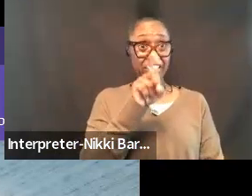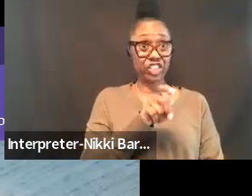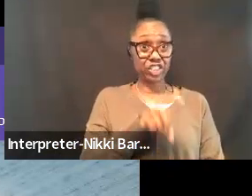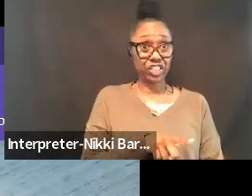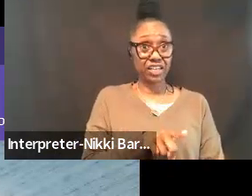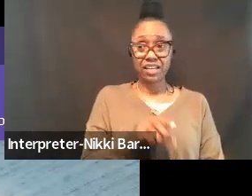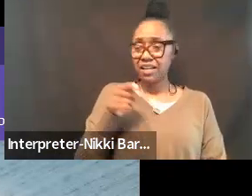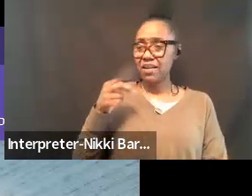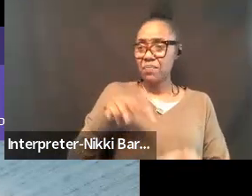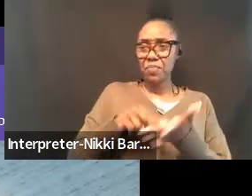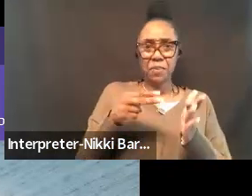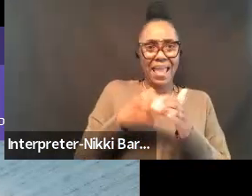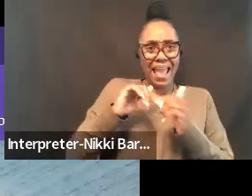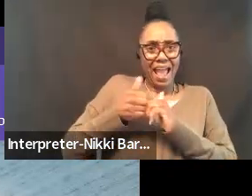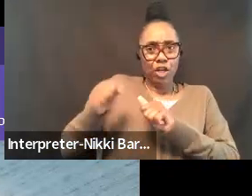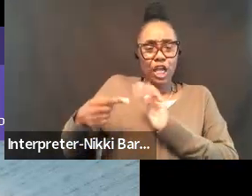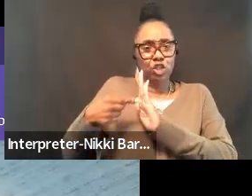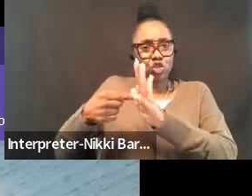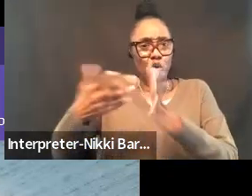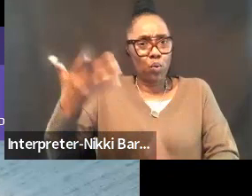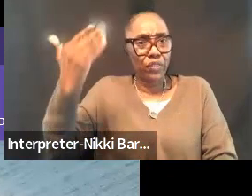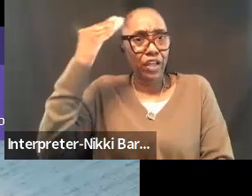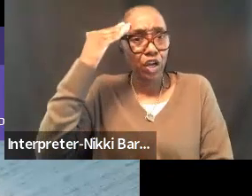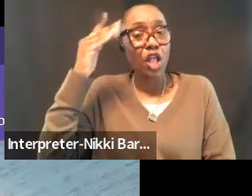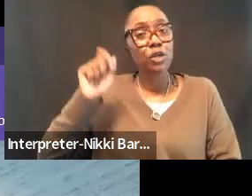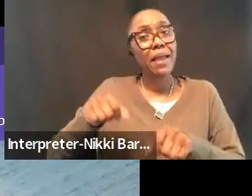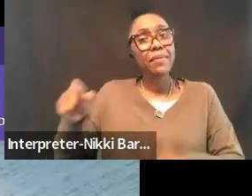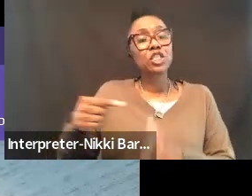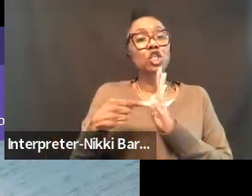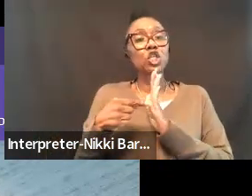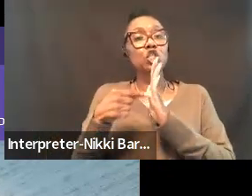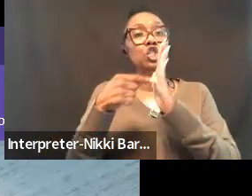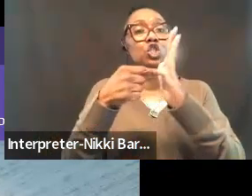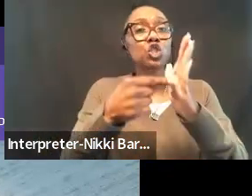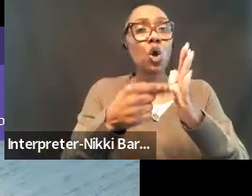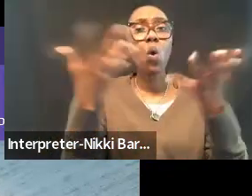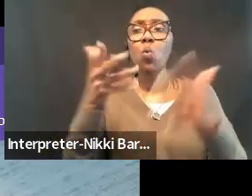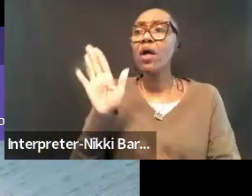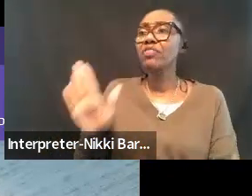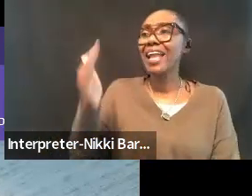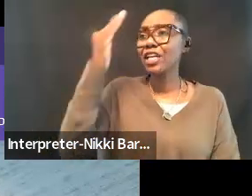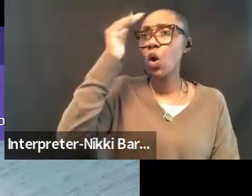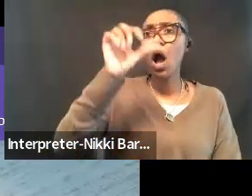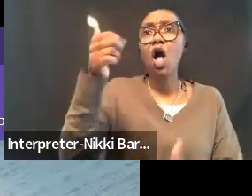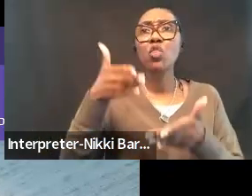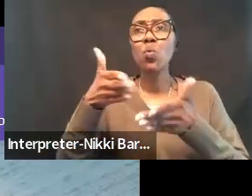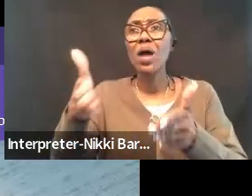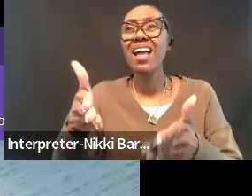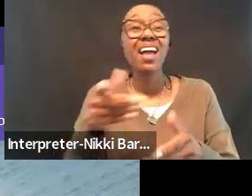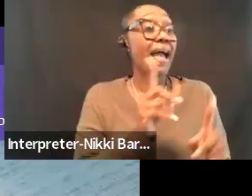Questions on a written test. They should be able to show things that they know in other ways besides just answering questions on the test.